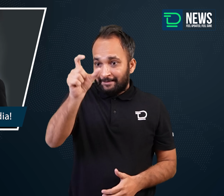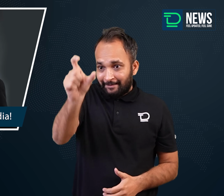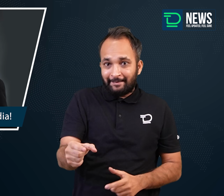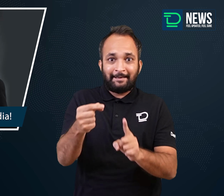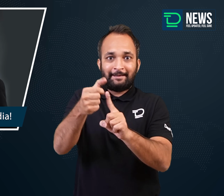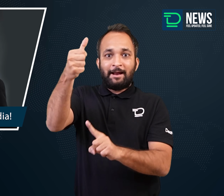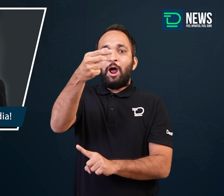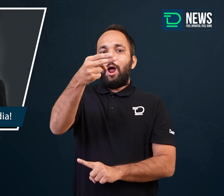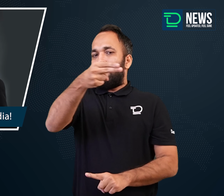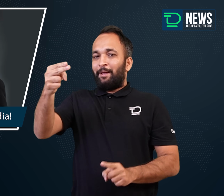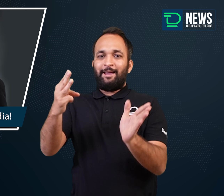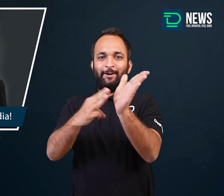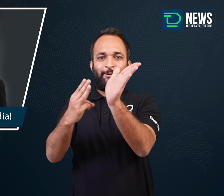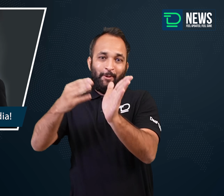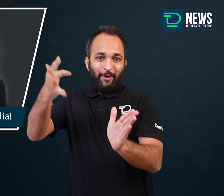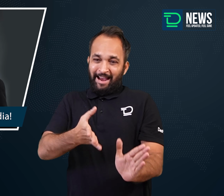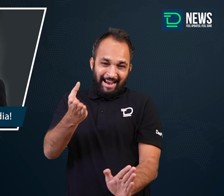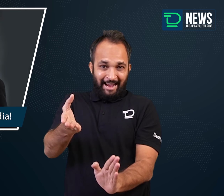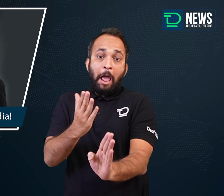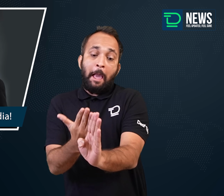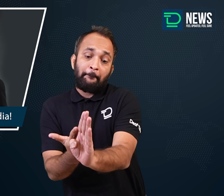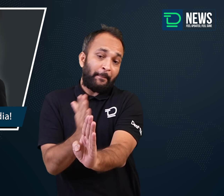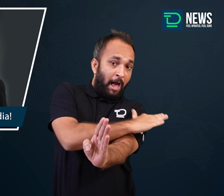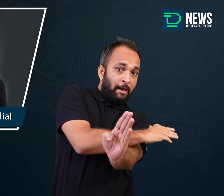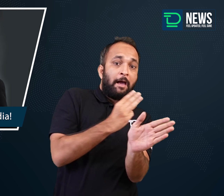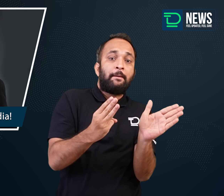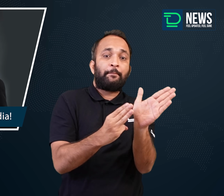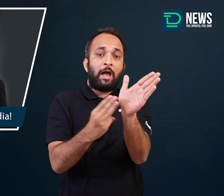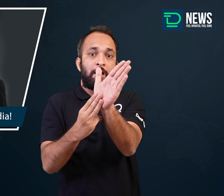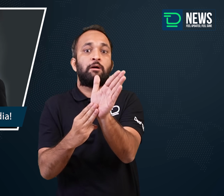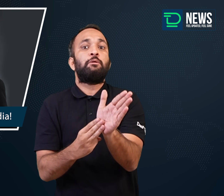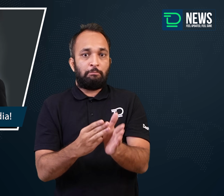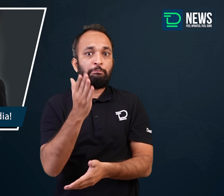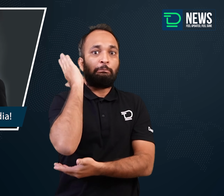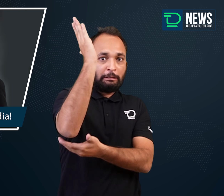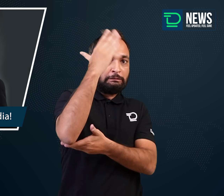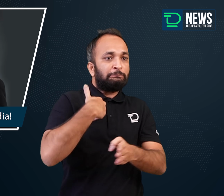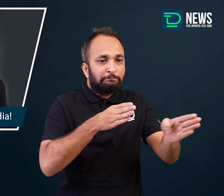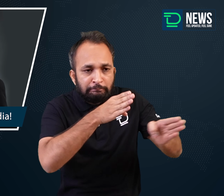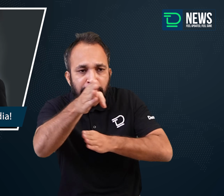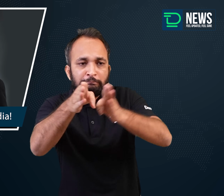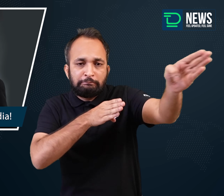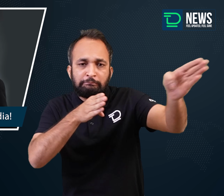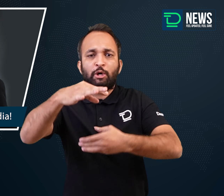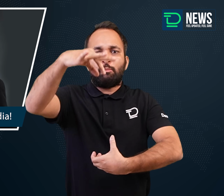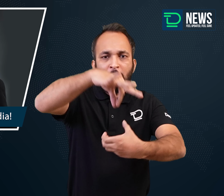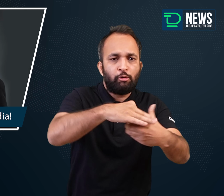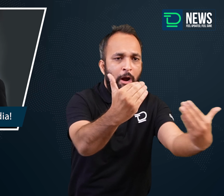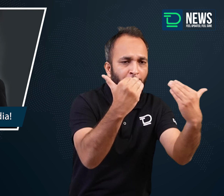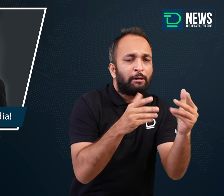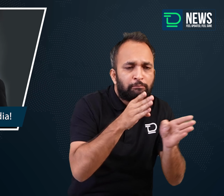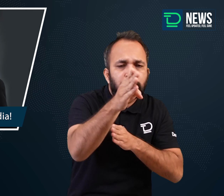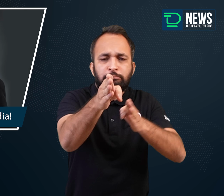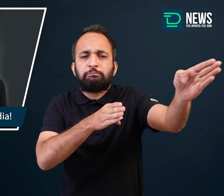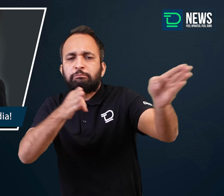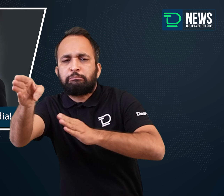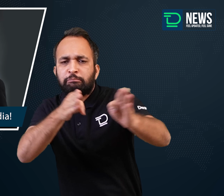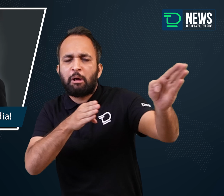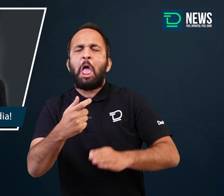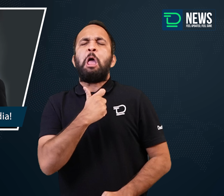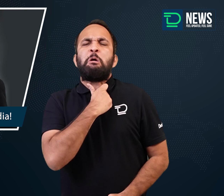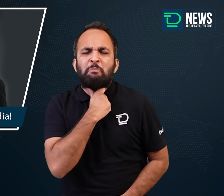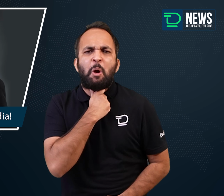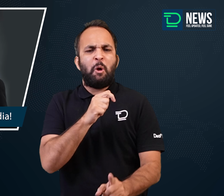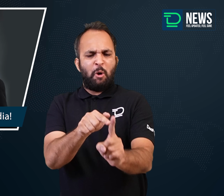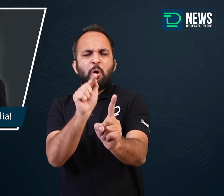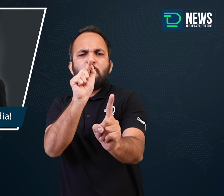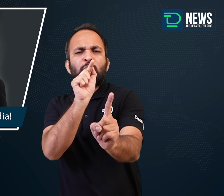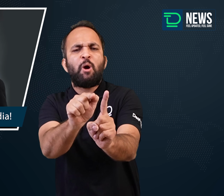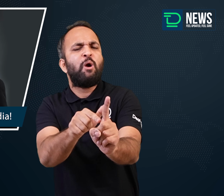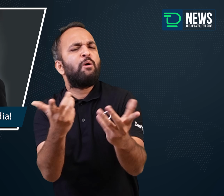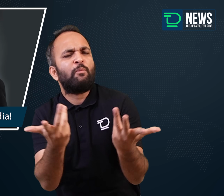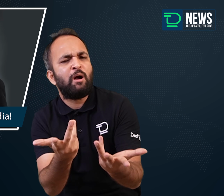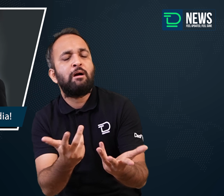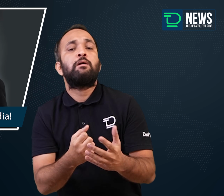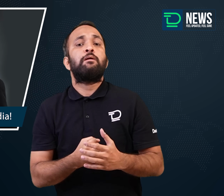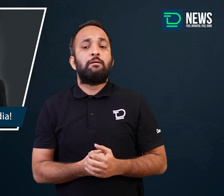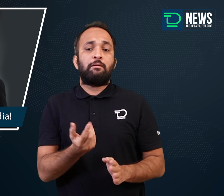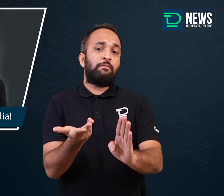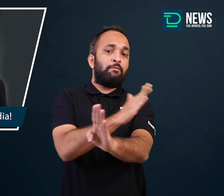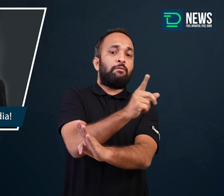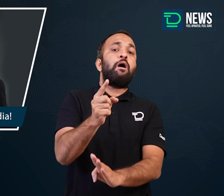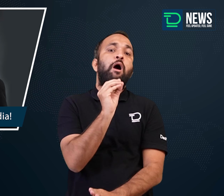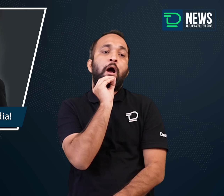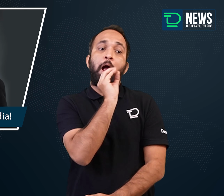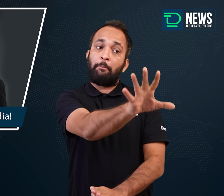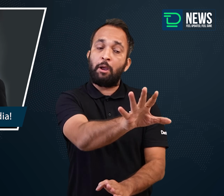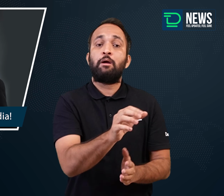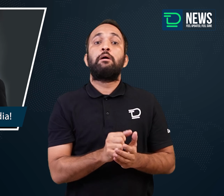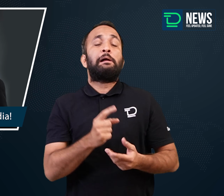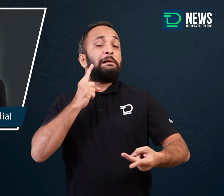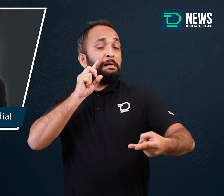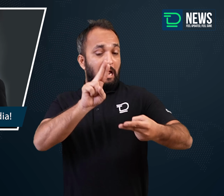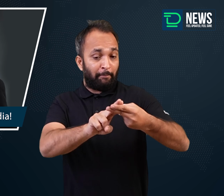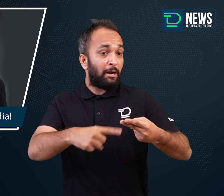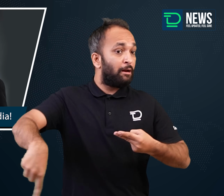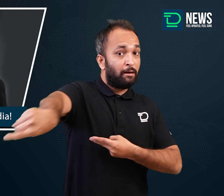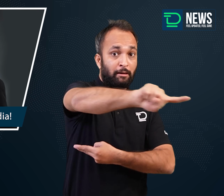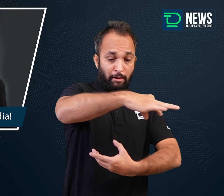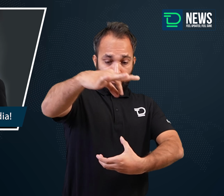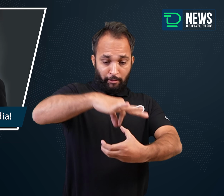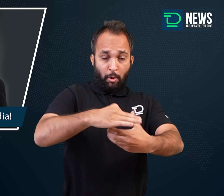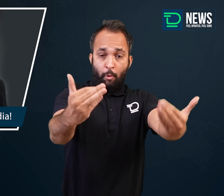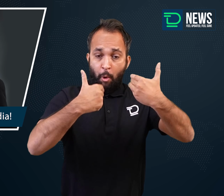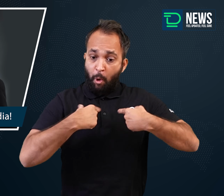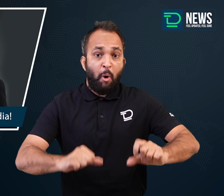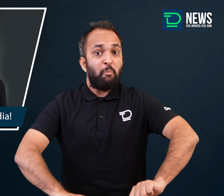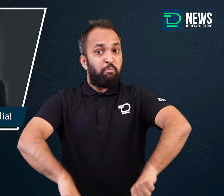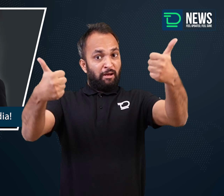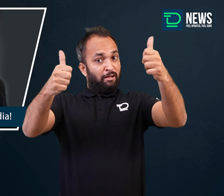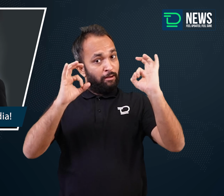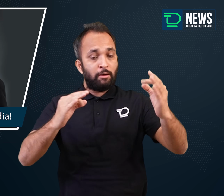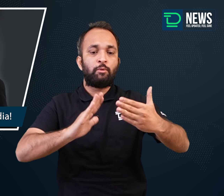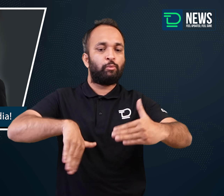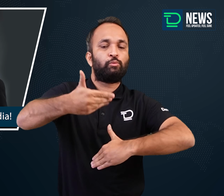During his election campaign, he promised that if he wins